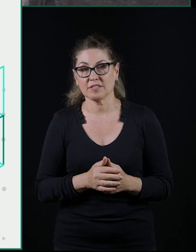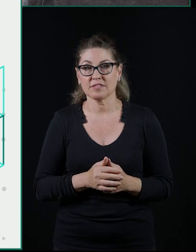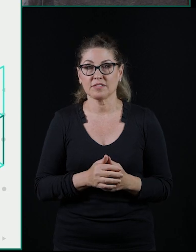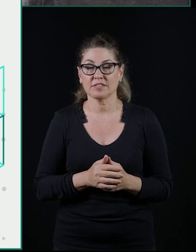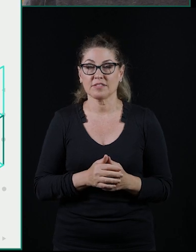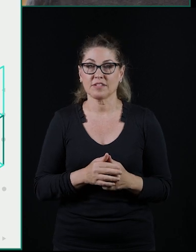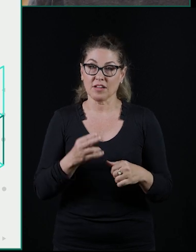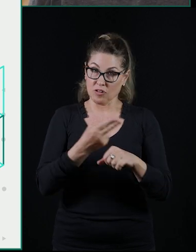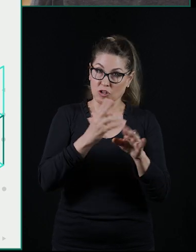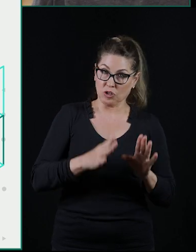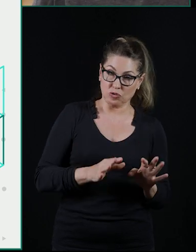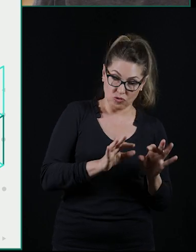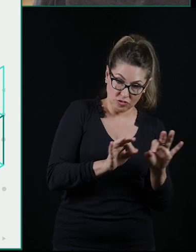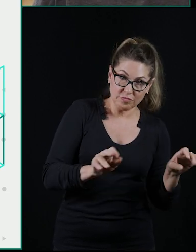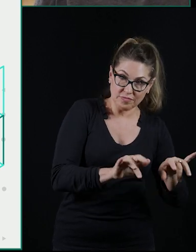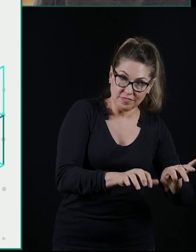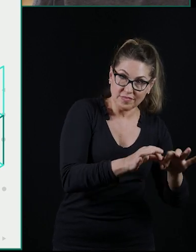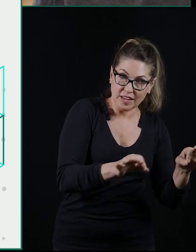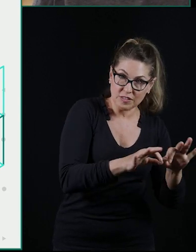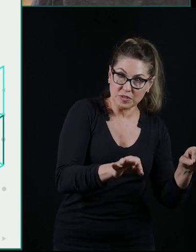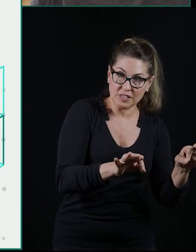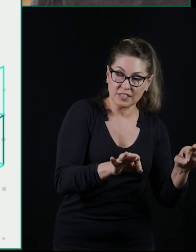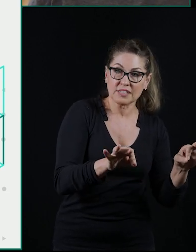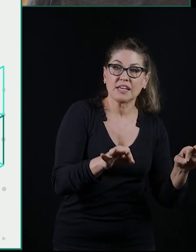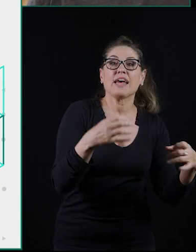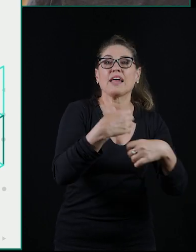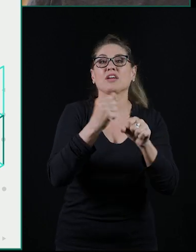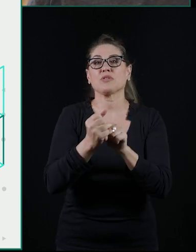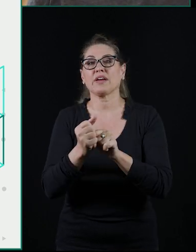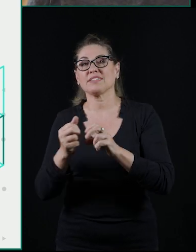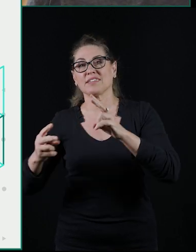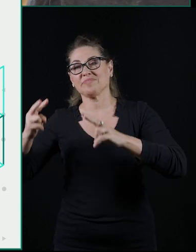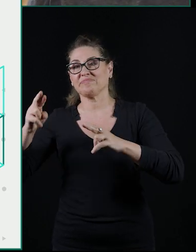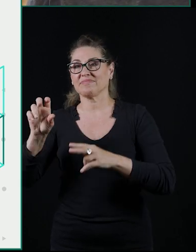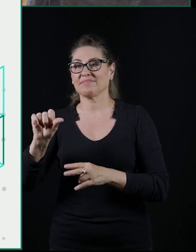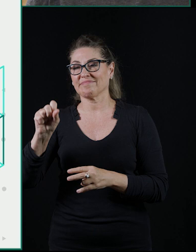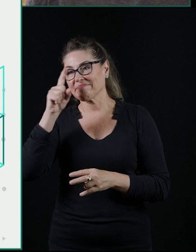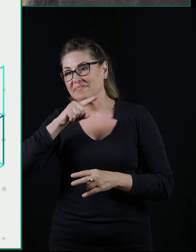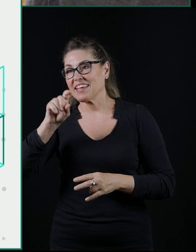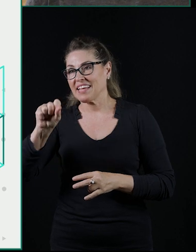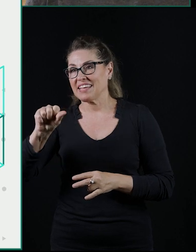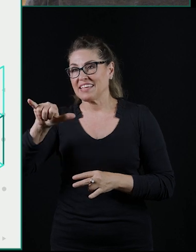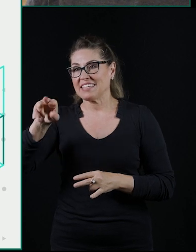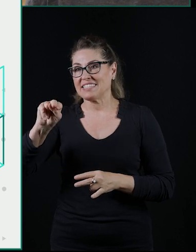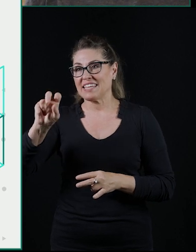We take a users text input and create a synthesized audio stream to be rendered